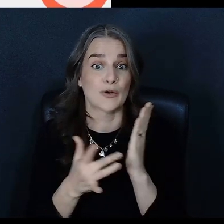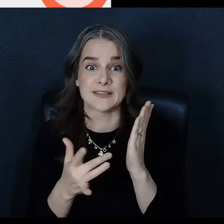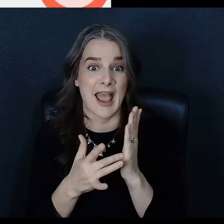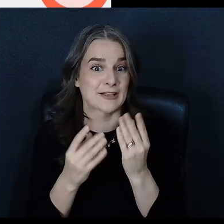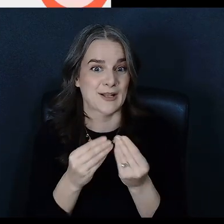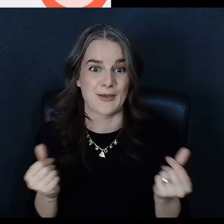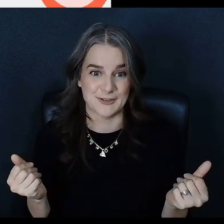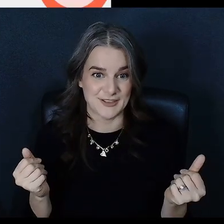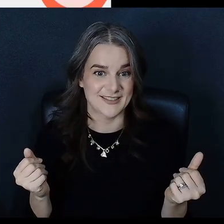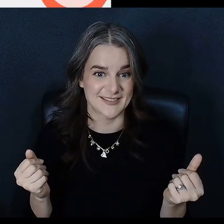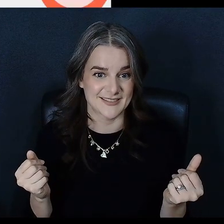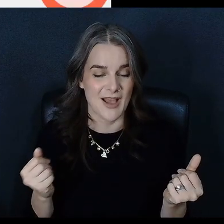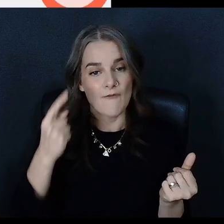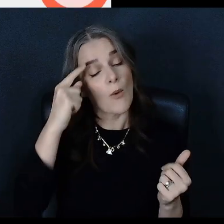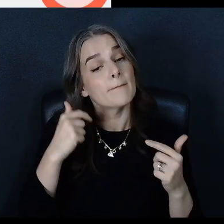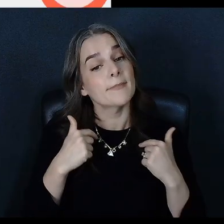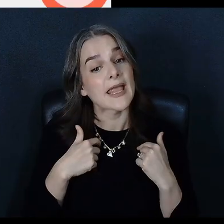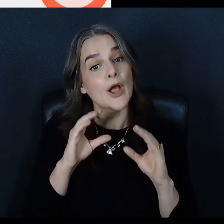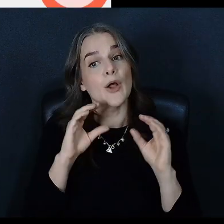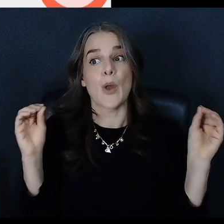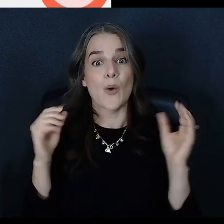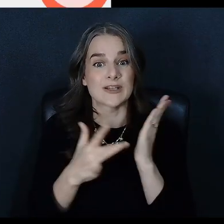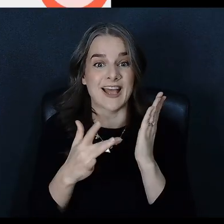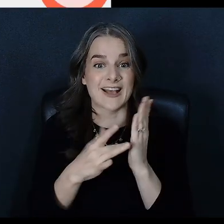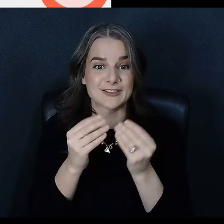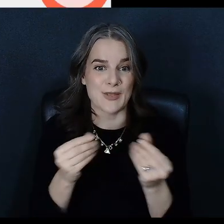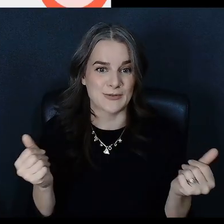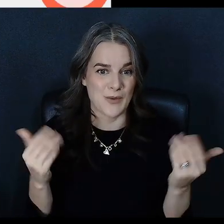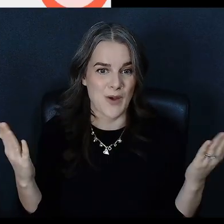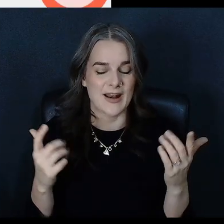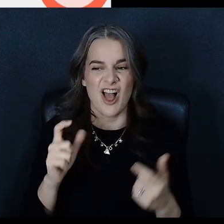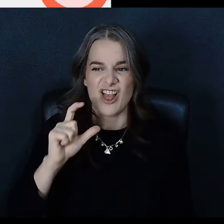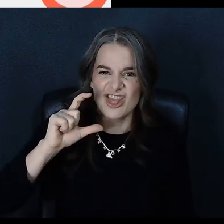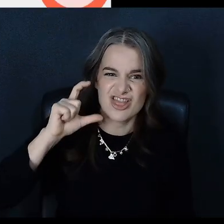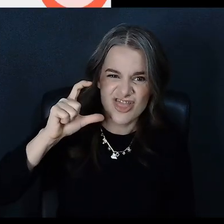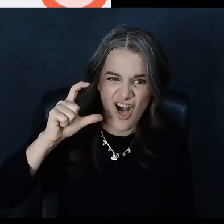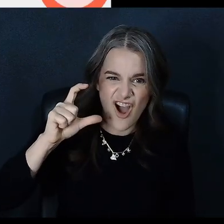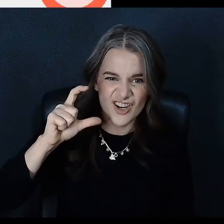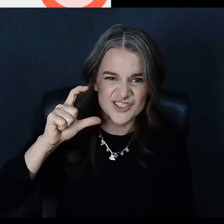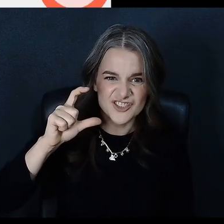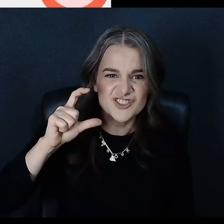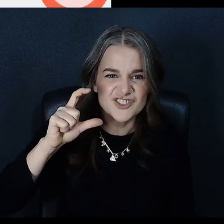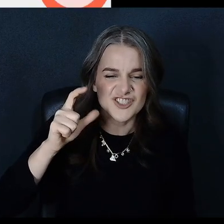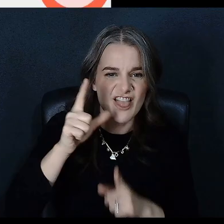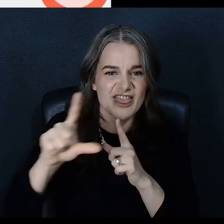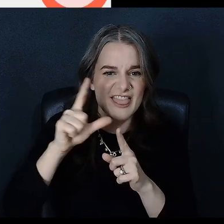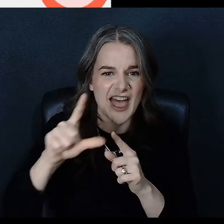And for me, a no-tech solution is a large print letter sticker to put on my keyboard. That's no-tech.